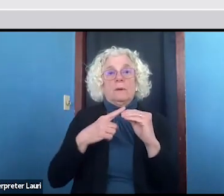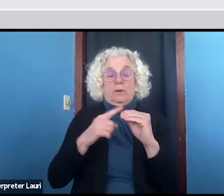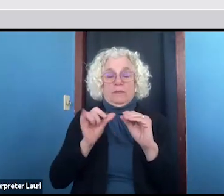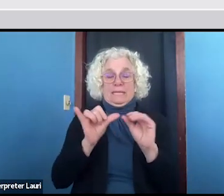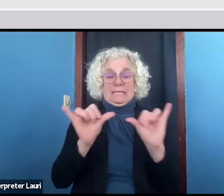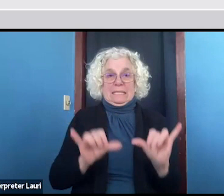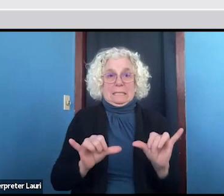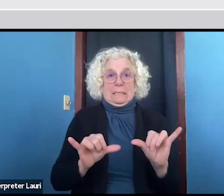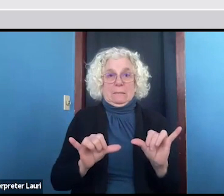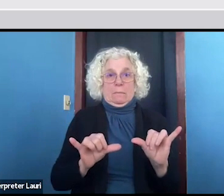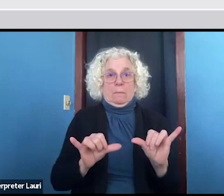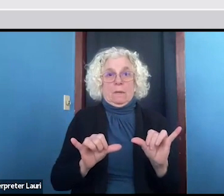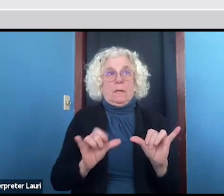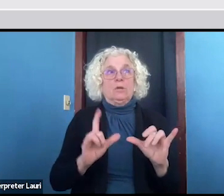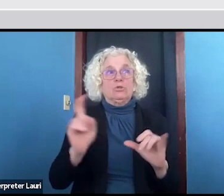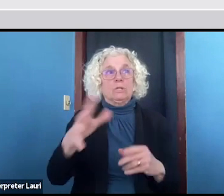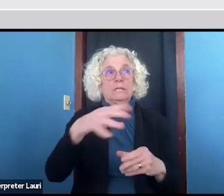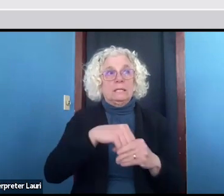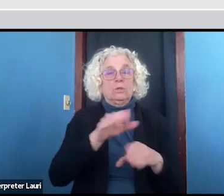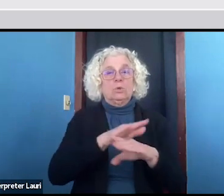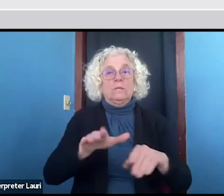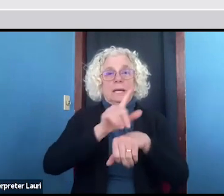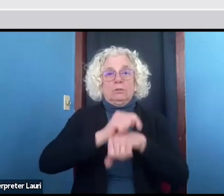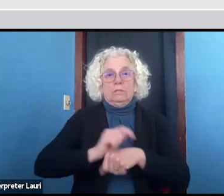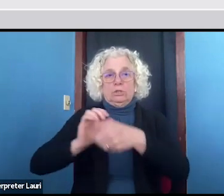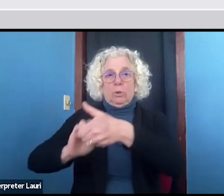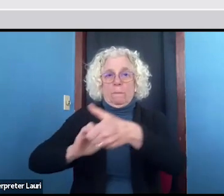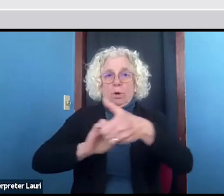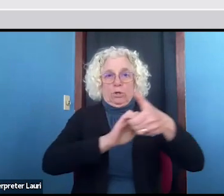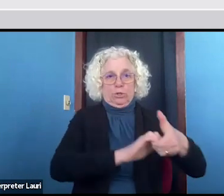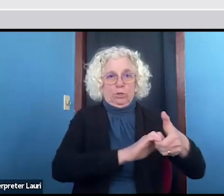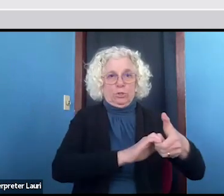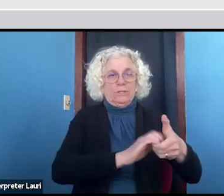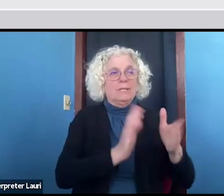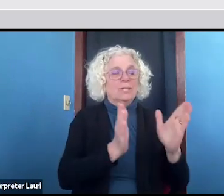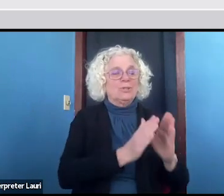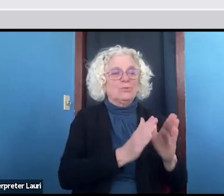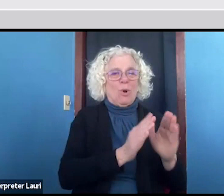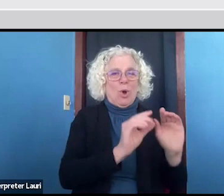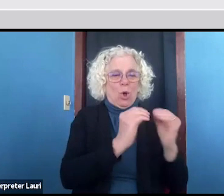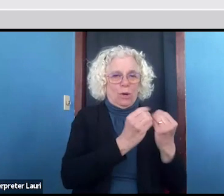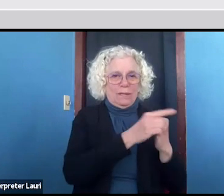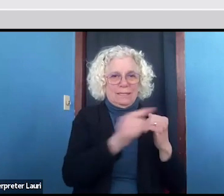to include nontraditional partnerships, small grassroots organizations deeply embedded in their communities